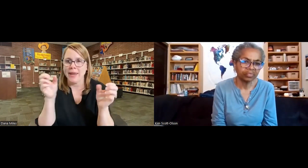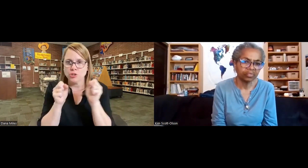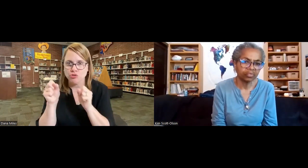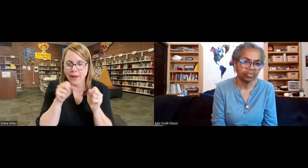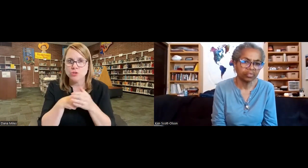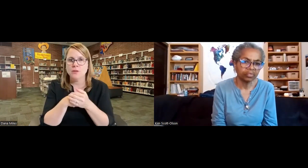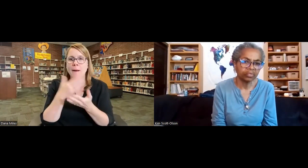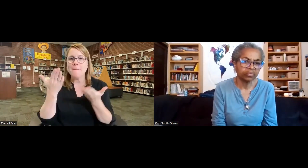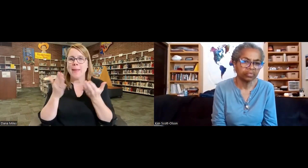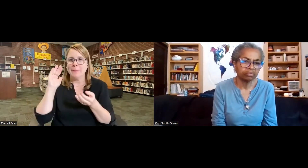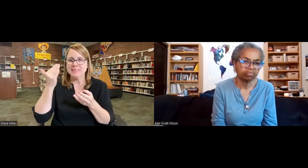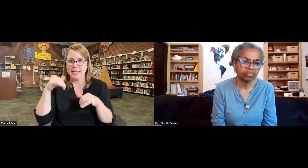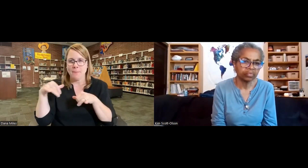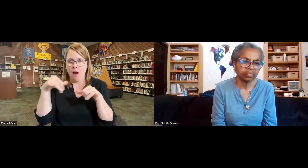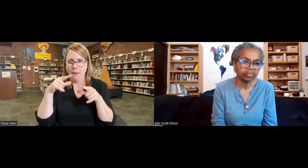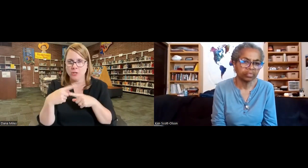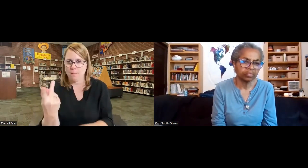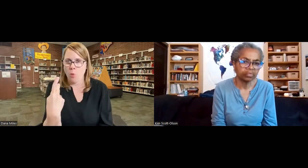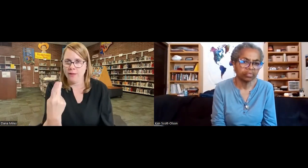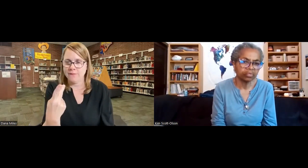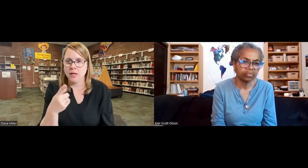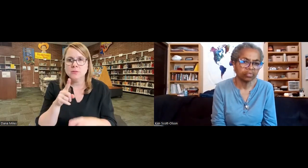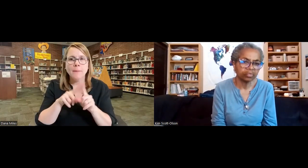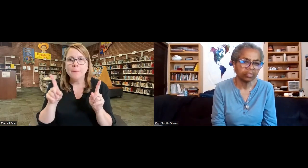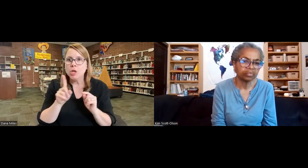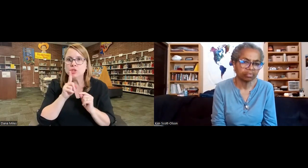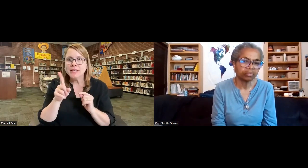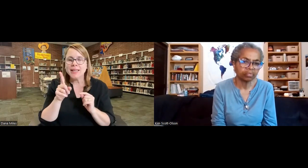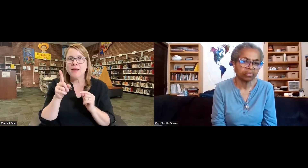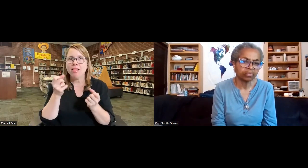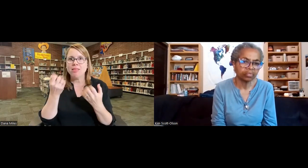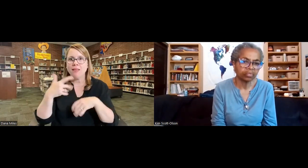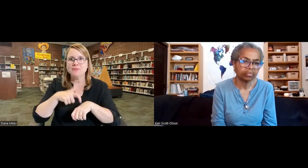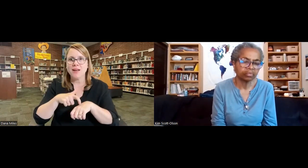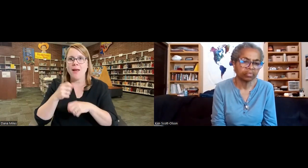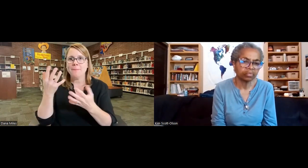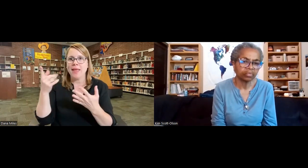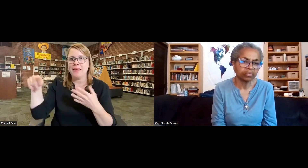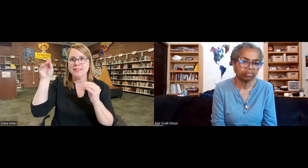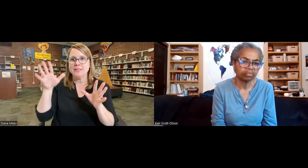There are so many strategies that may seem commonplace for the two of us, but a lot of the time,